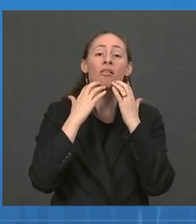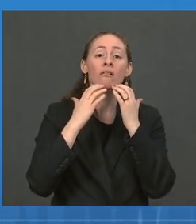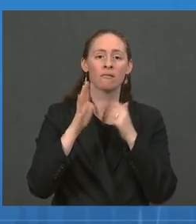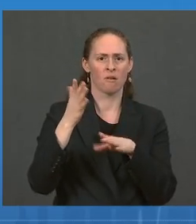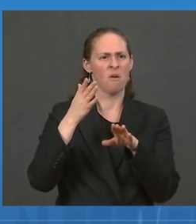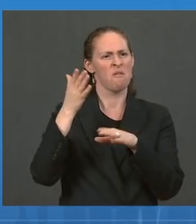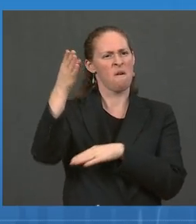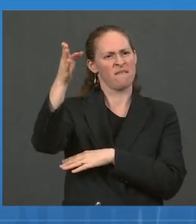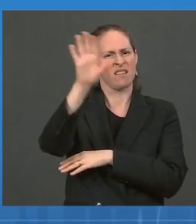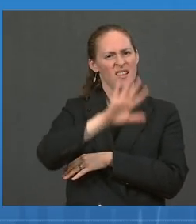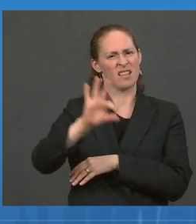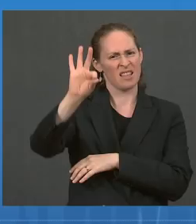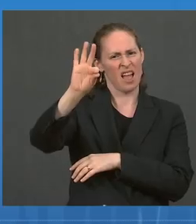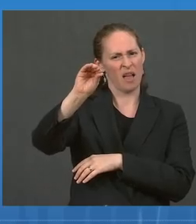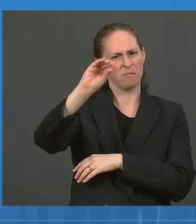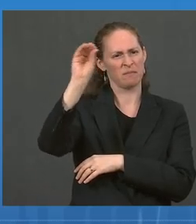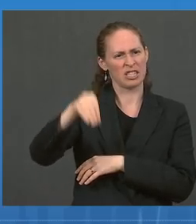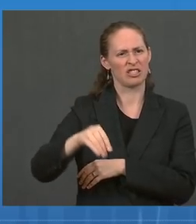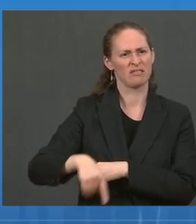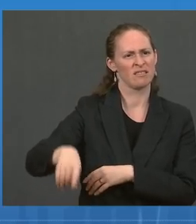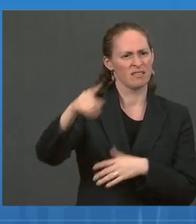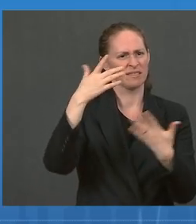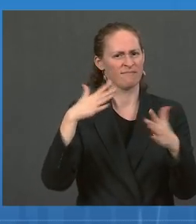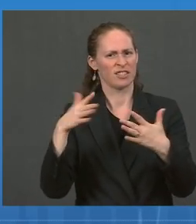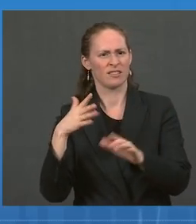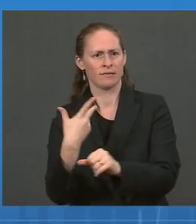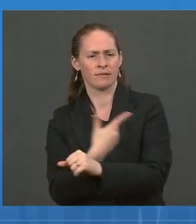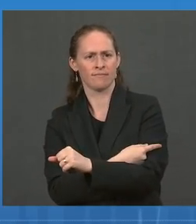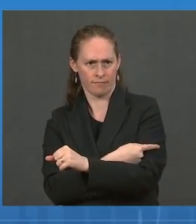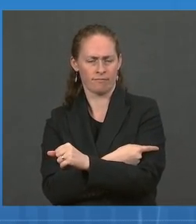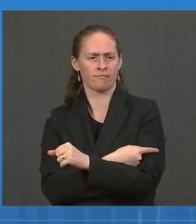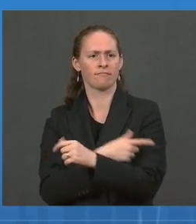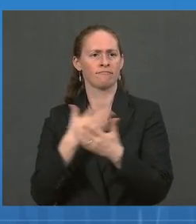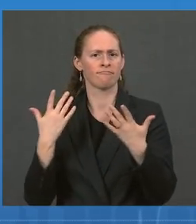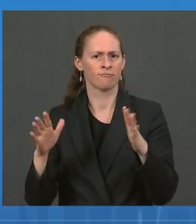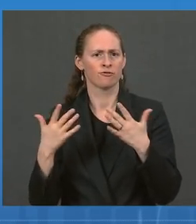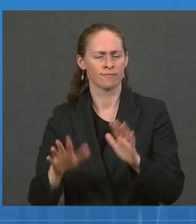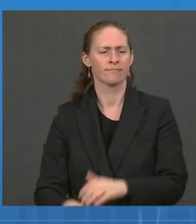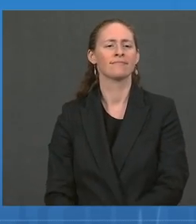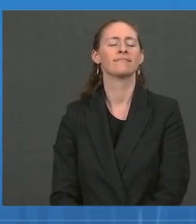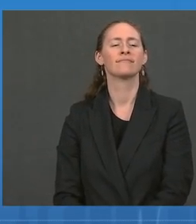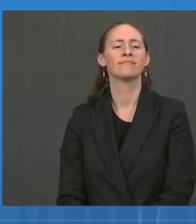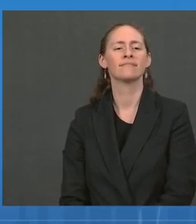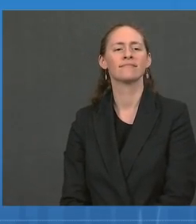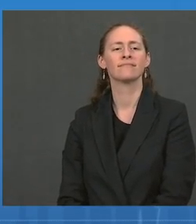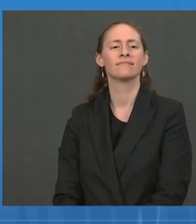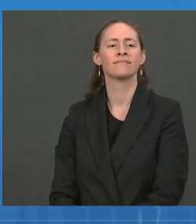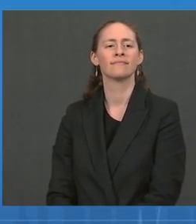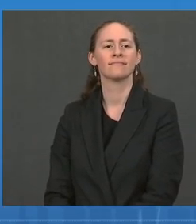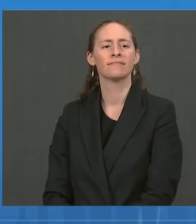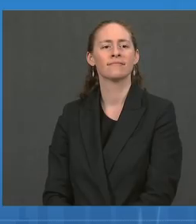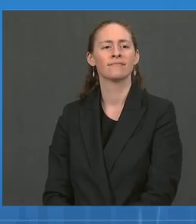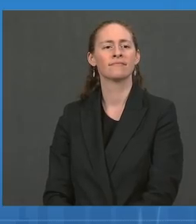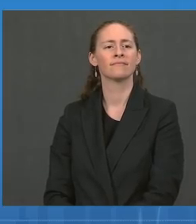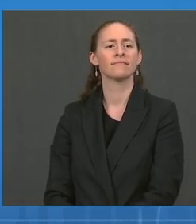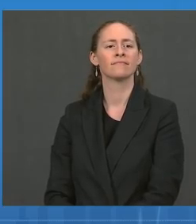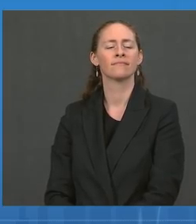You know when you are at herd immunity when the virus doesn't have opportunity to go from person to person.